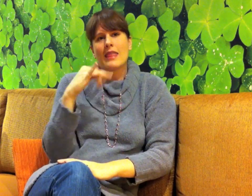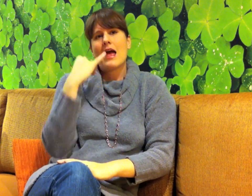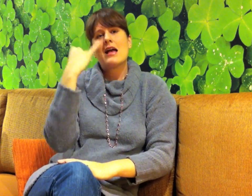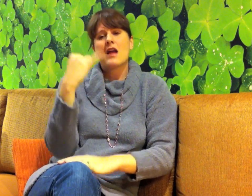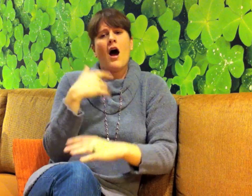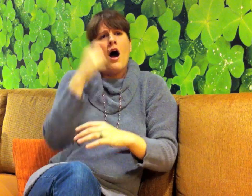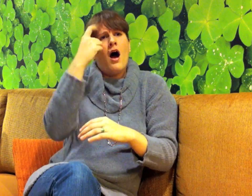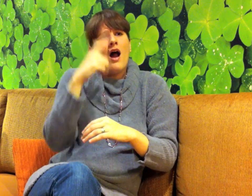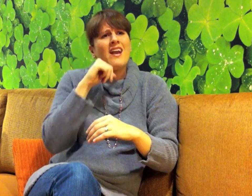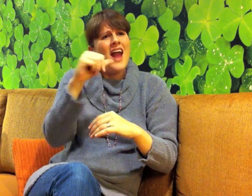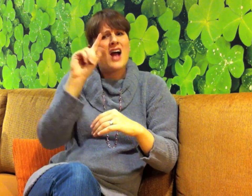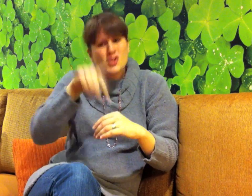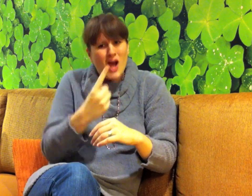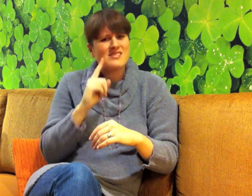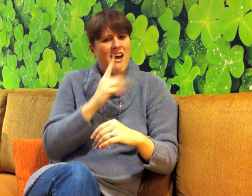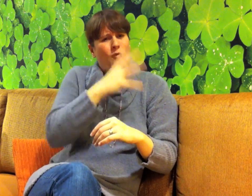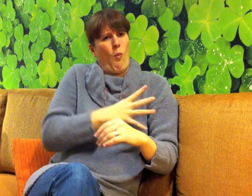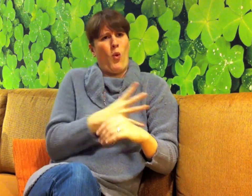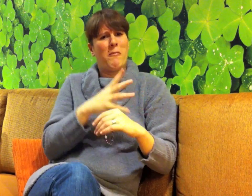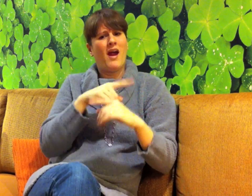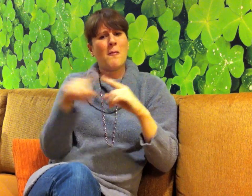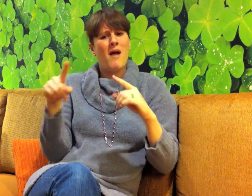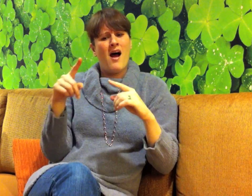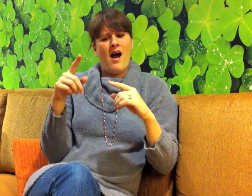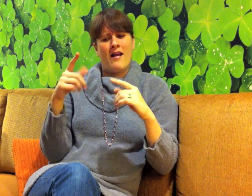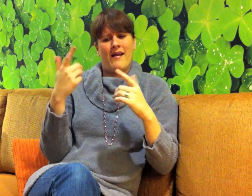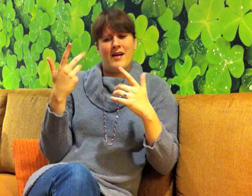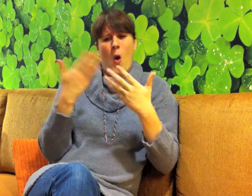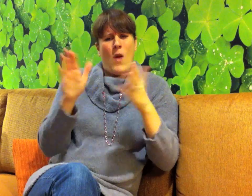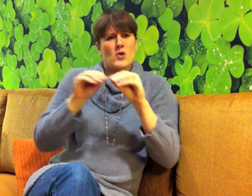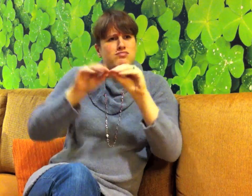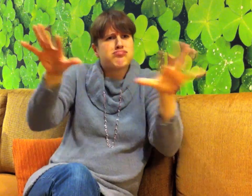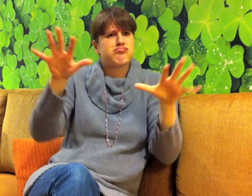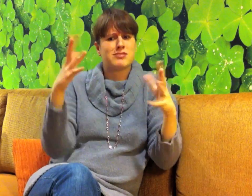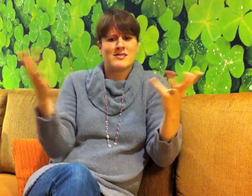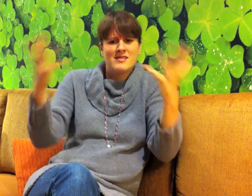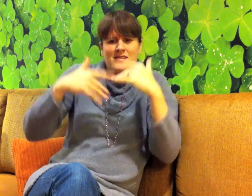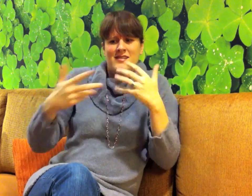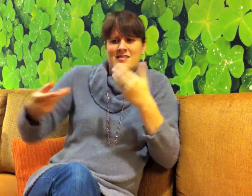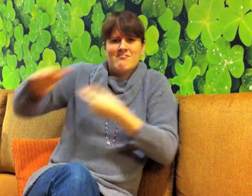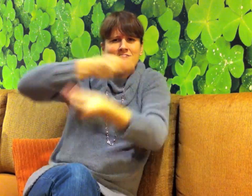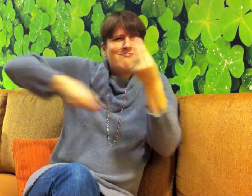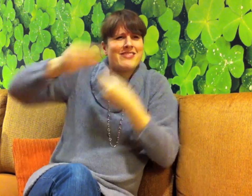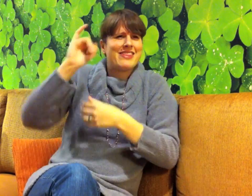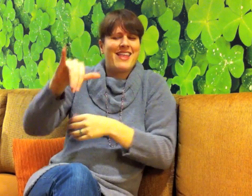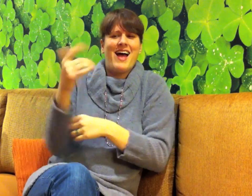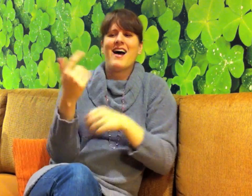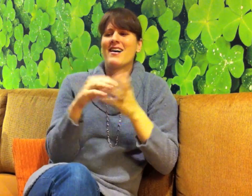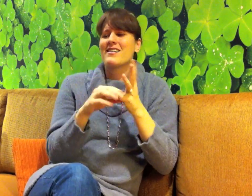I like that idea. Understand that it is not just for Deaf women, but a way to exchange, network with each other.